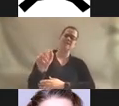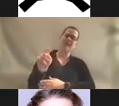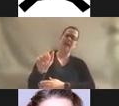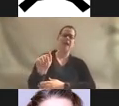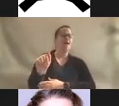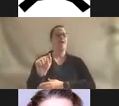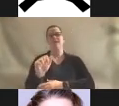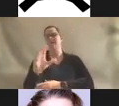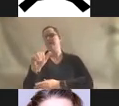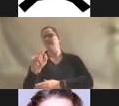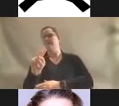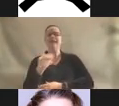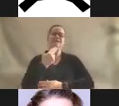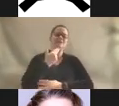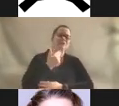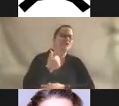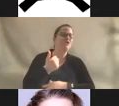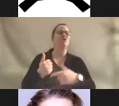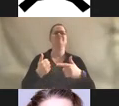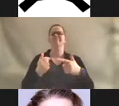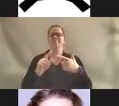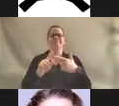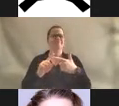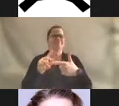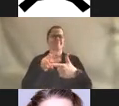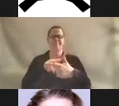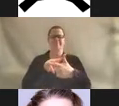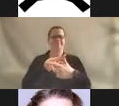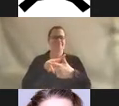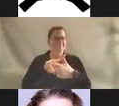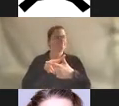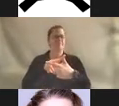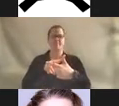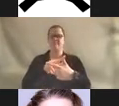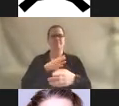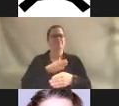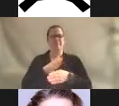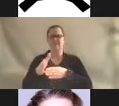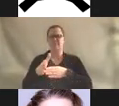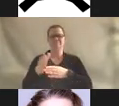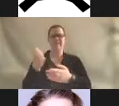both of the two major economic drivers